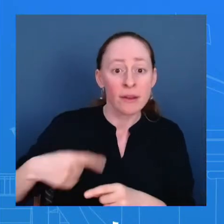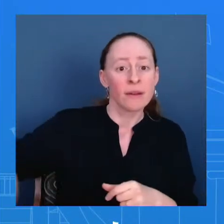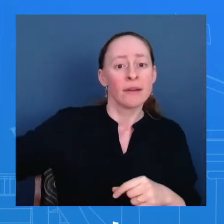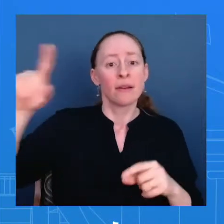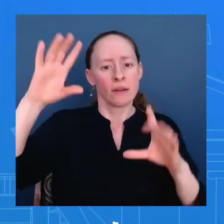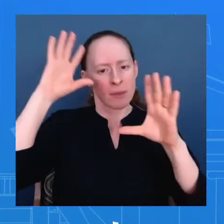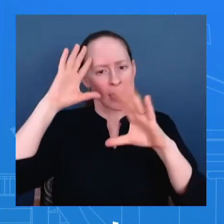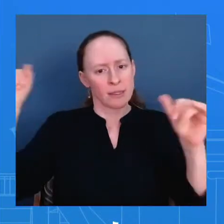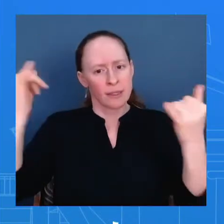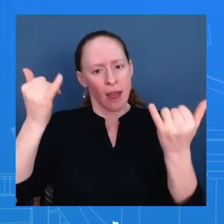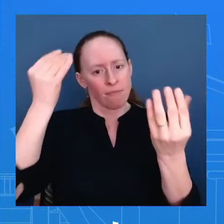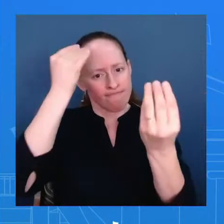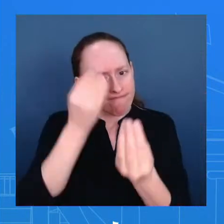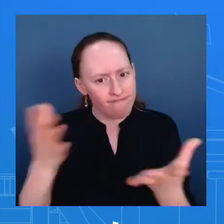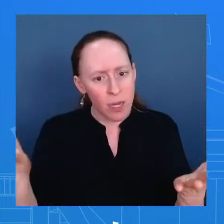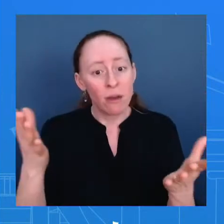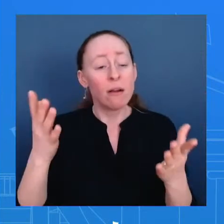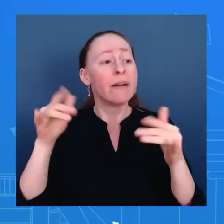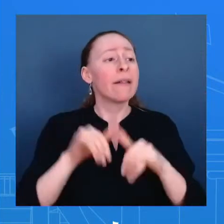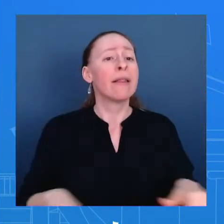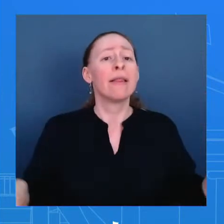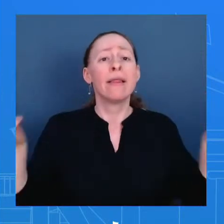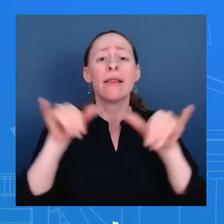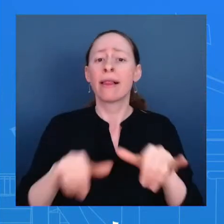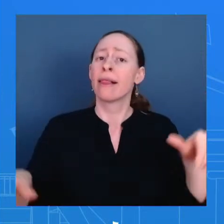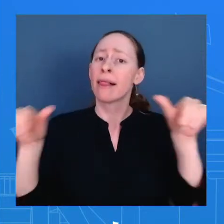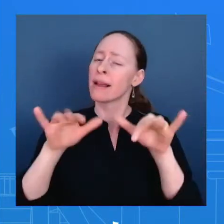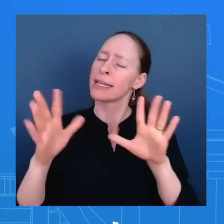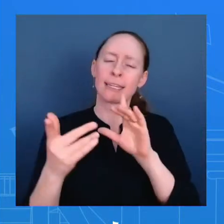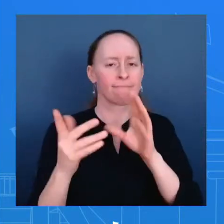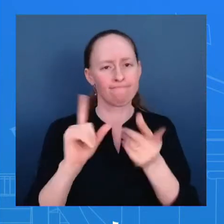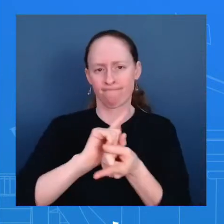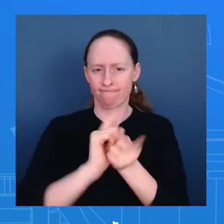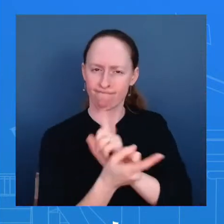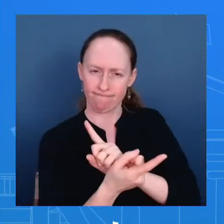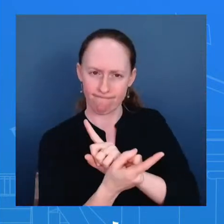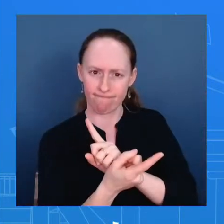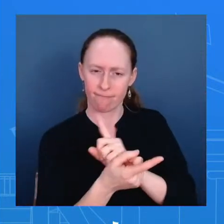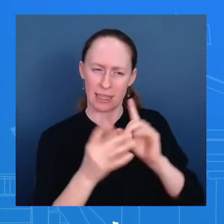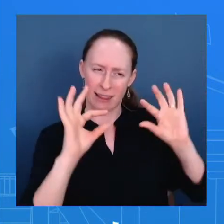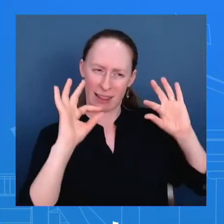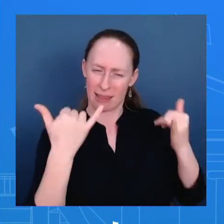and to right historic wrongs. Next, I want to talk about a part --